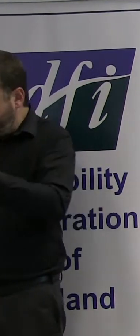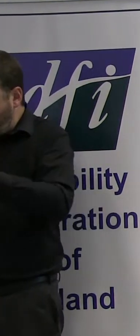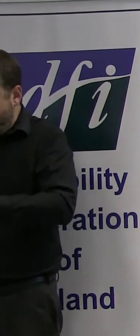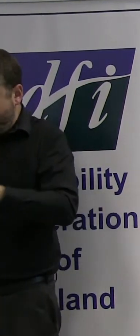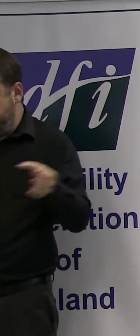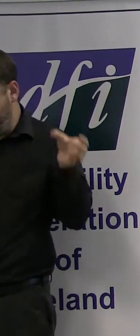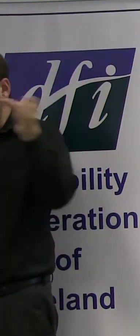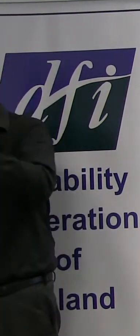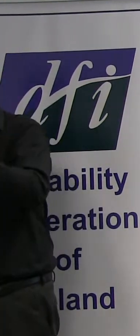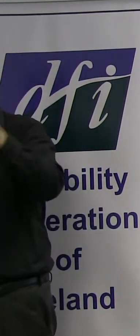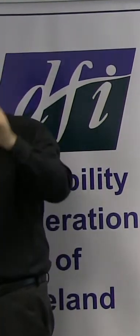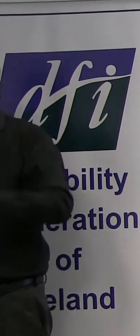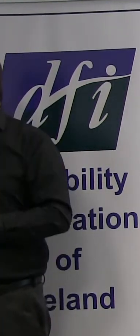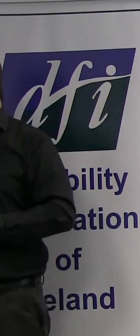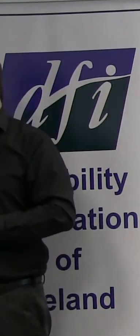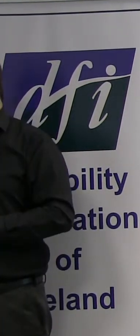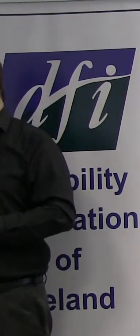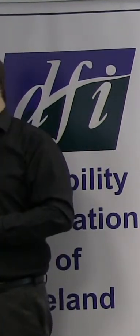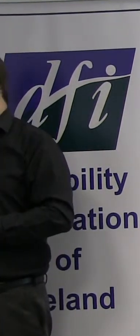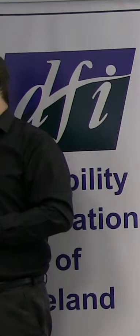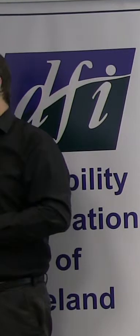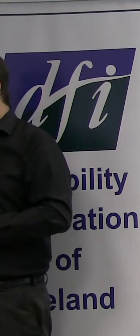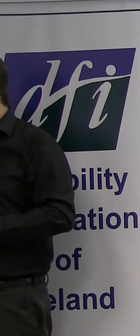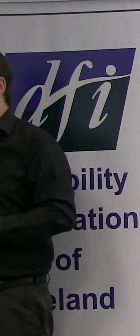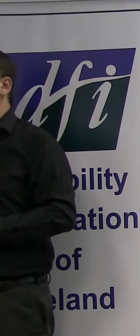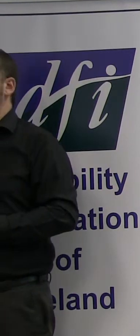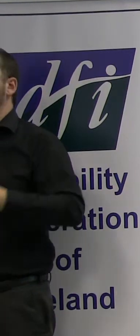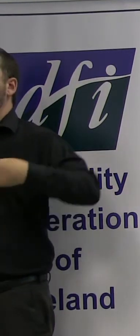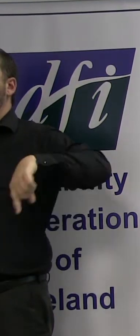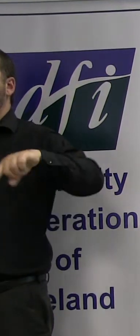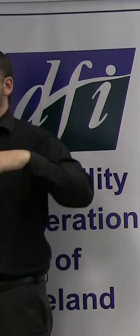it works for we definitely want the small we're we will not be getting